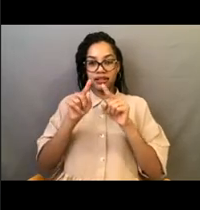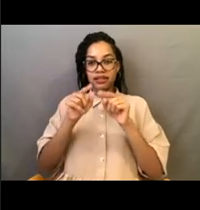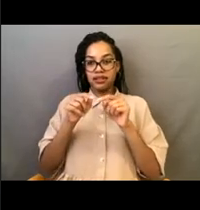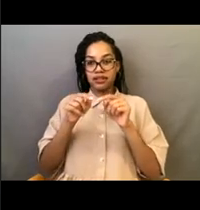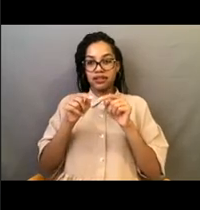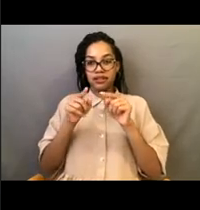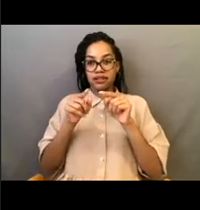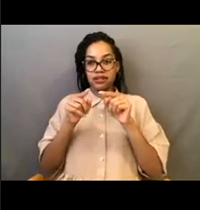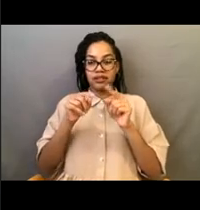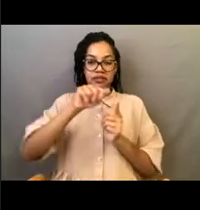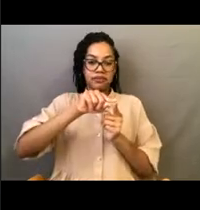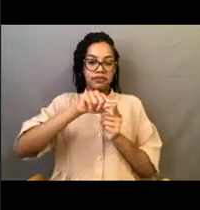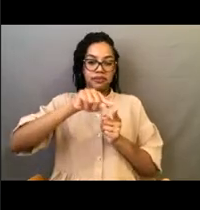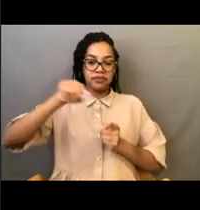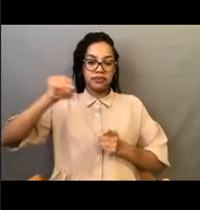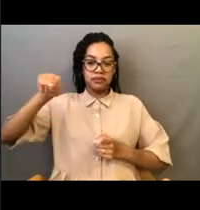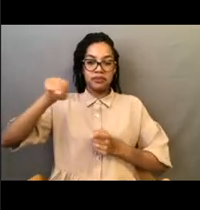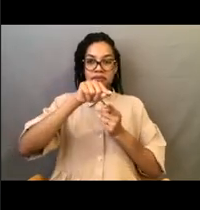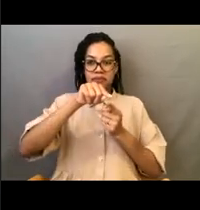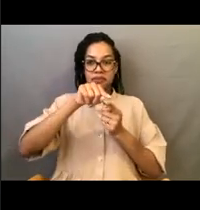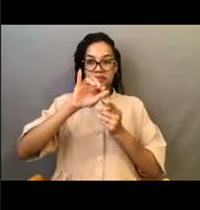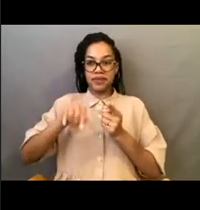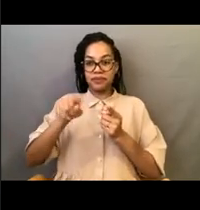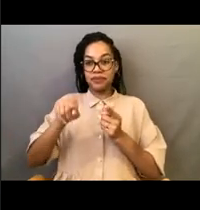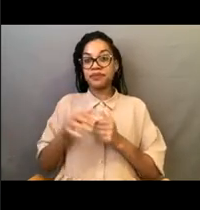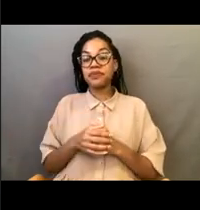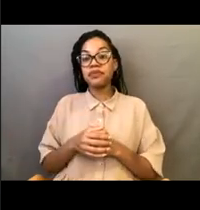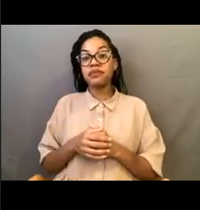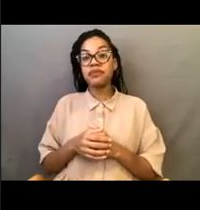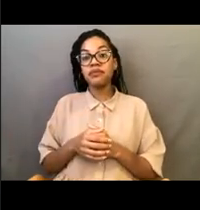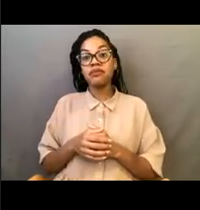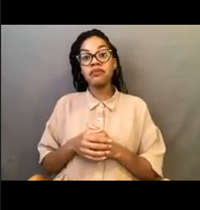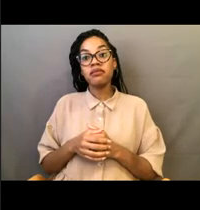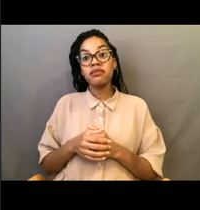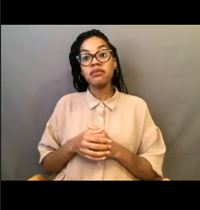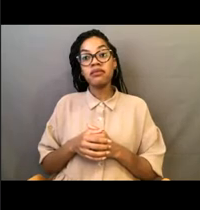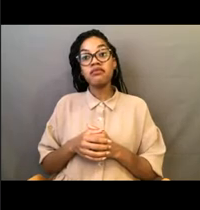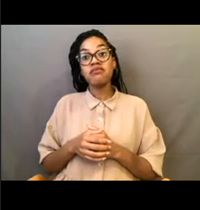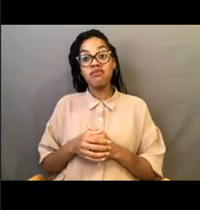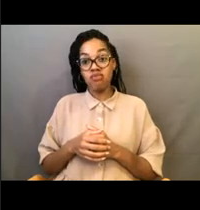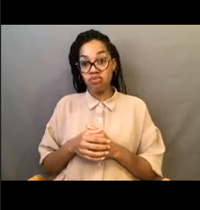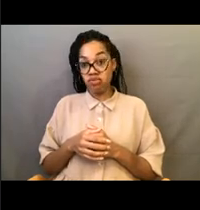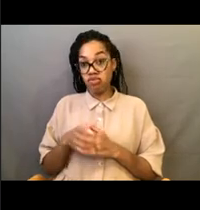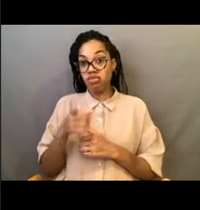but if you've ever fished for lake trout yourself, you know that you should definitely watch out for their teeth.